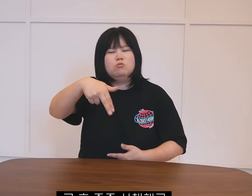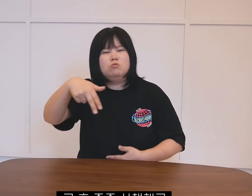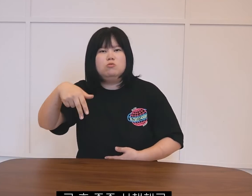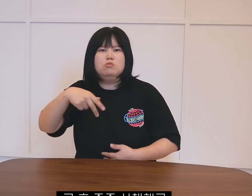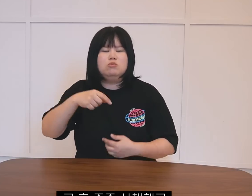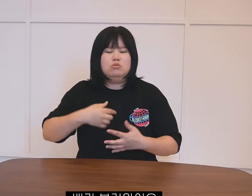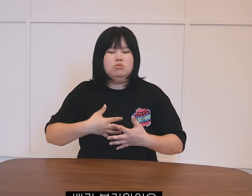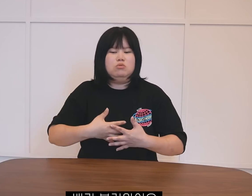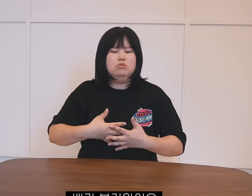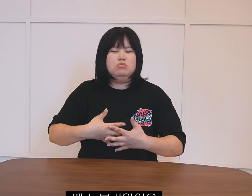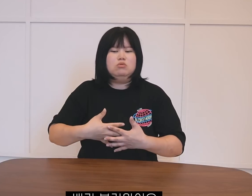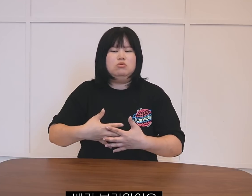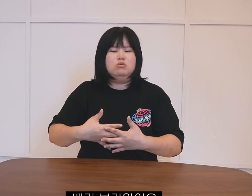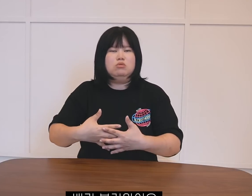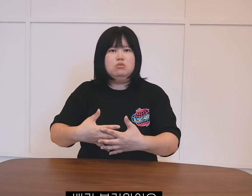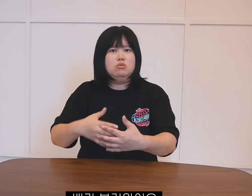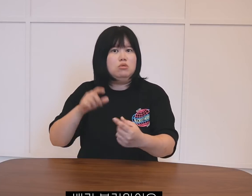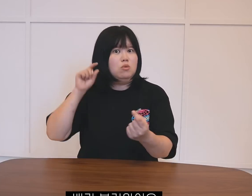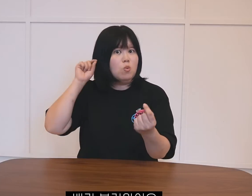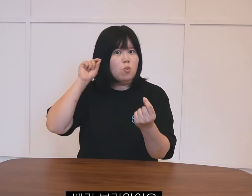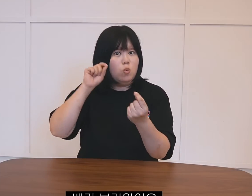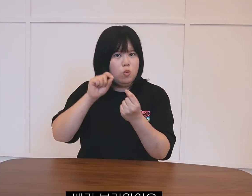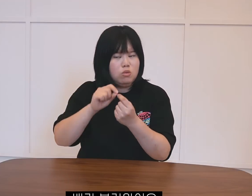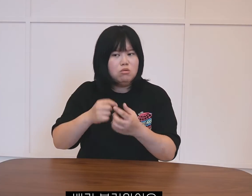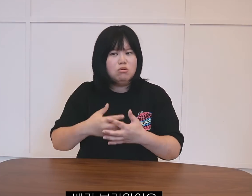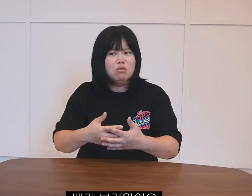and my pregnant belly grew bigger.